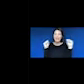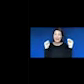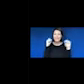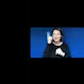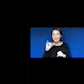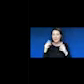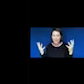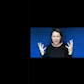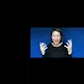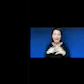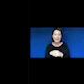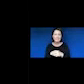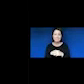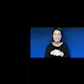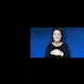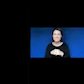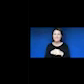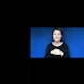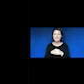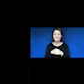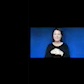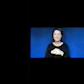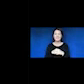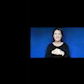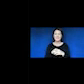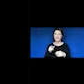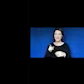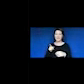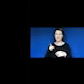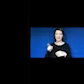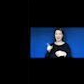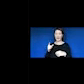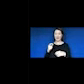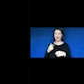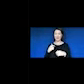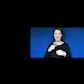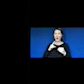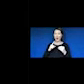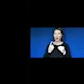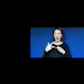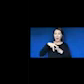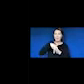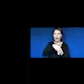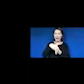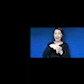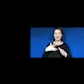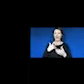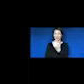She had a very huge level of independence when she was on her bike. She didn't need a lot of other supports.